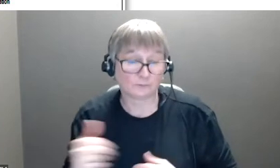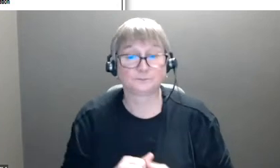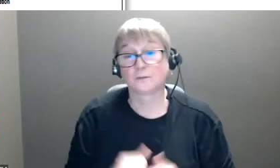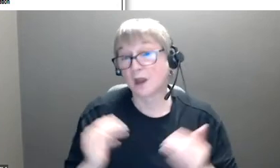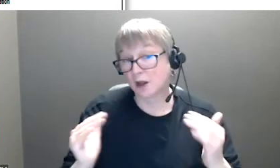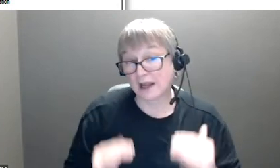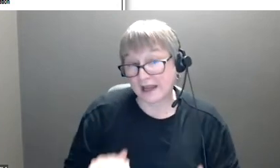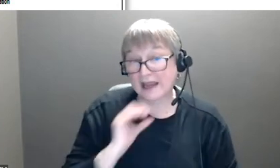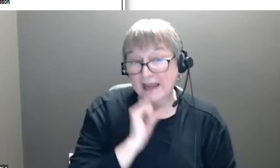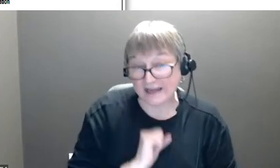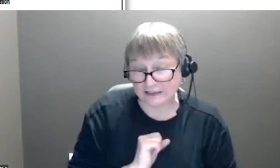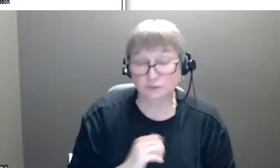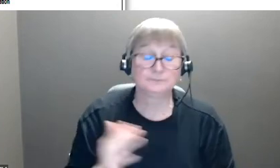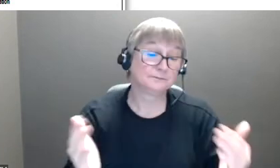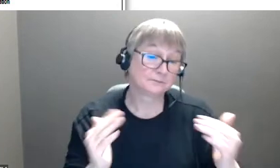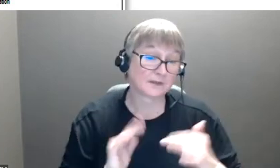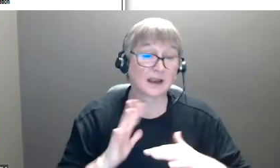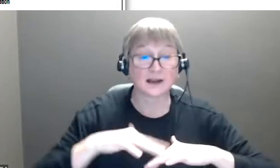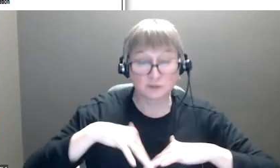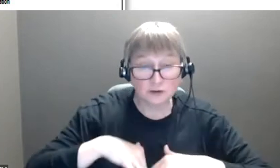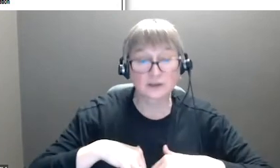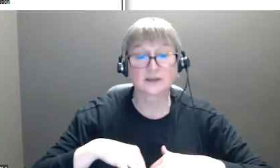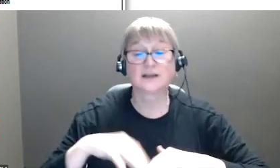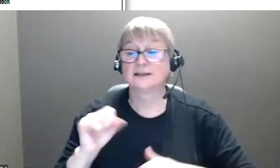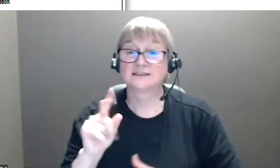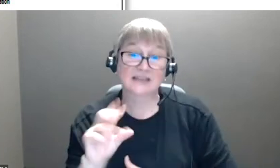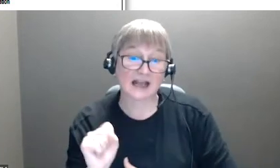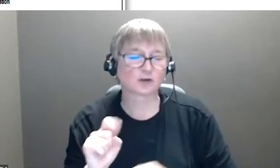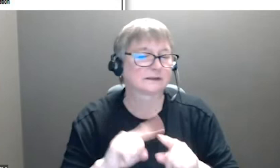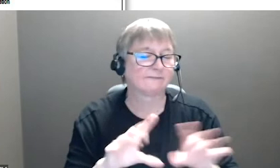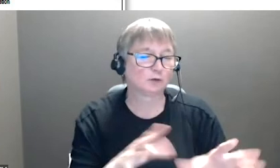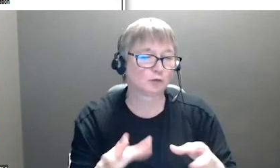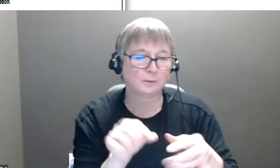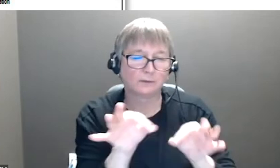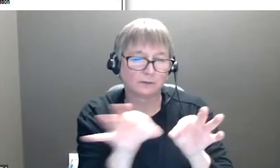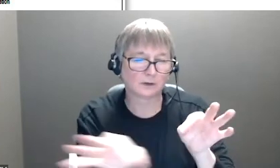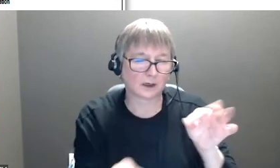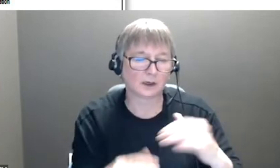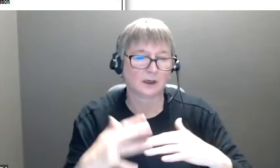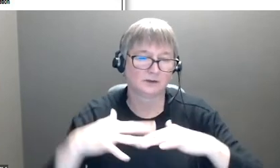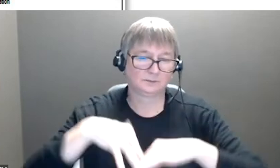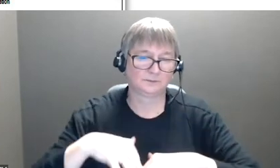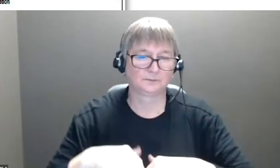non-status, Metis, or Inuit; if they're a member of a visible minority and a new immigrant to